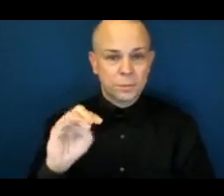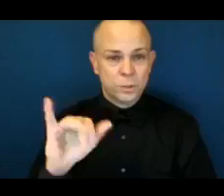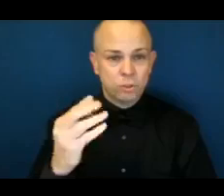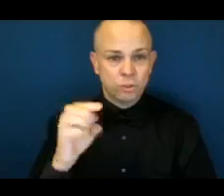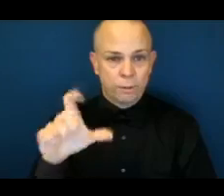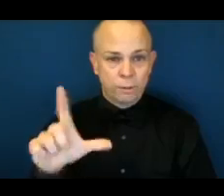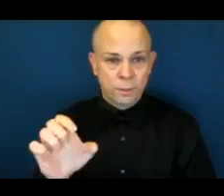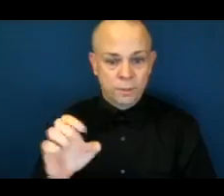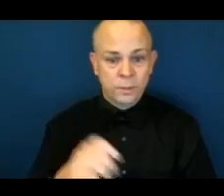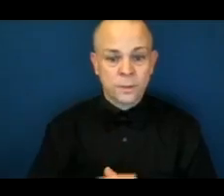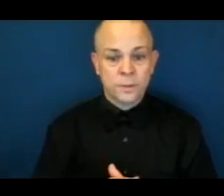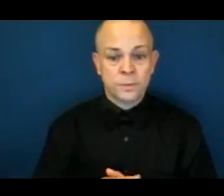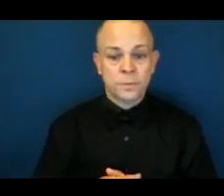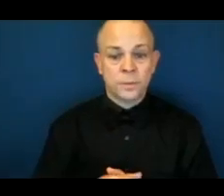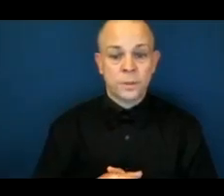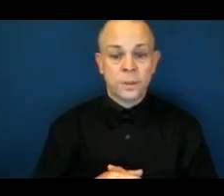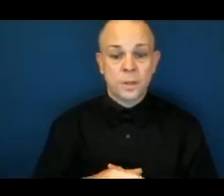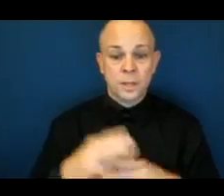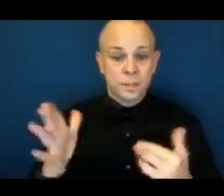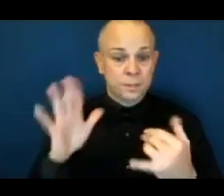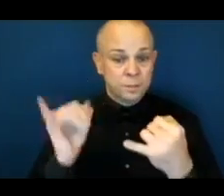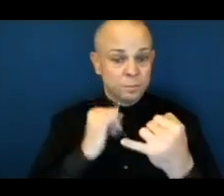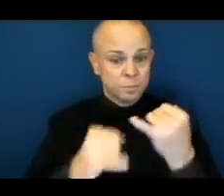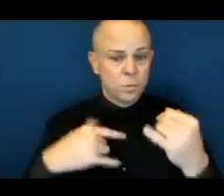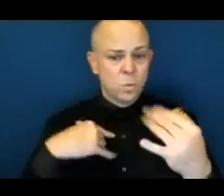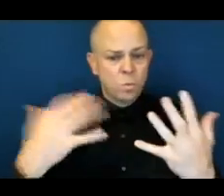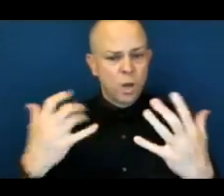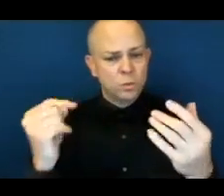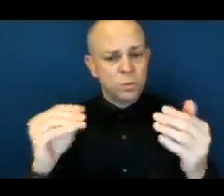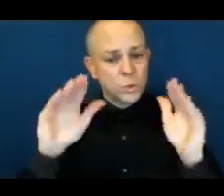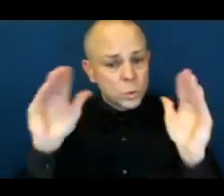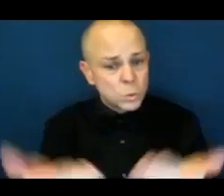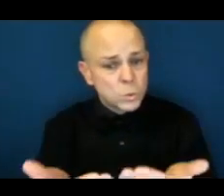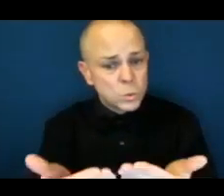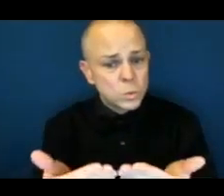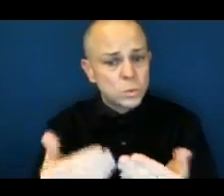to introduce Paul Tiegan from the Bureau of Land Management